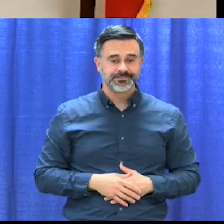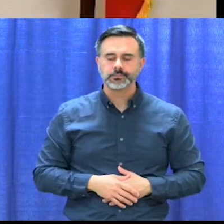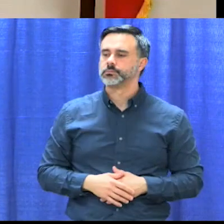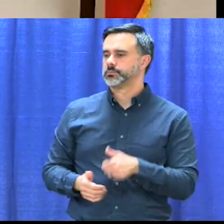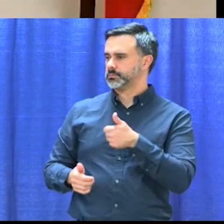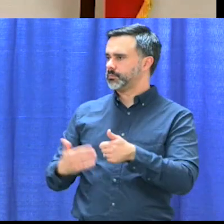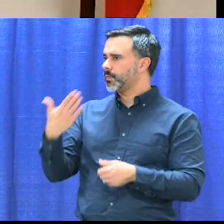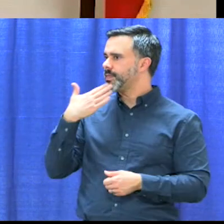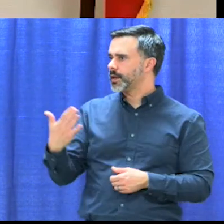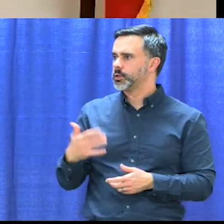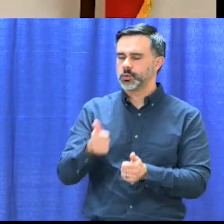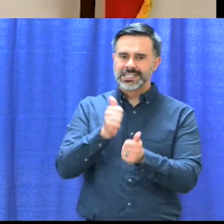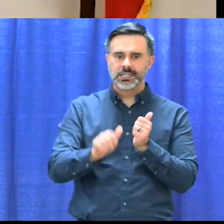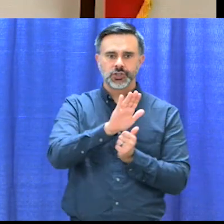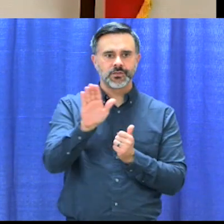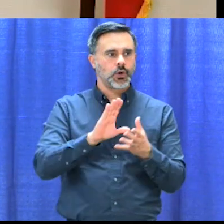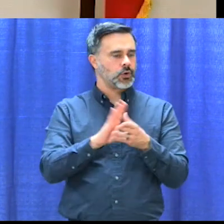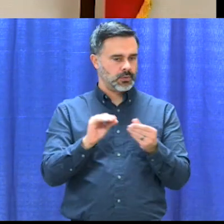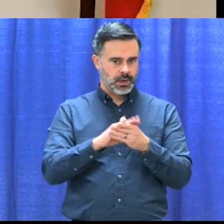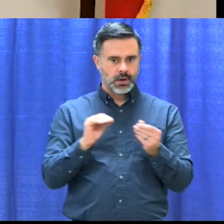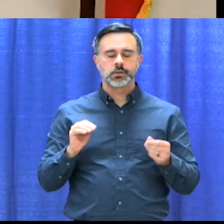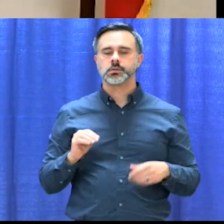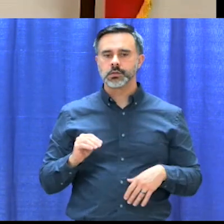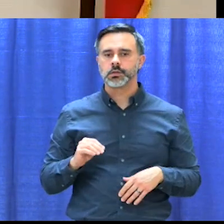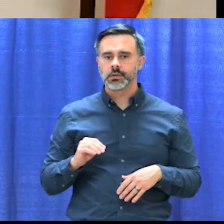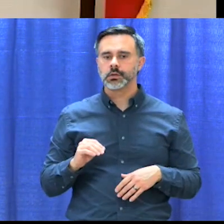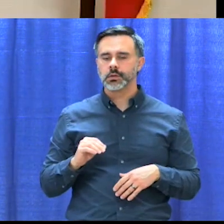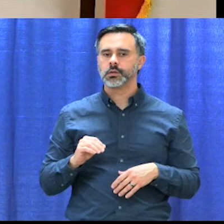You know, each of you and your remarks referenced the need for the ISPs to work together.